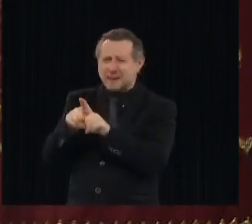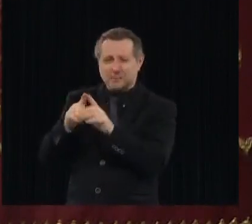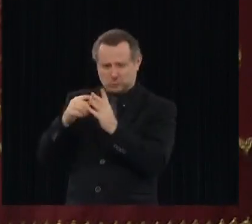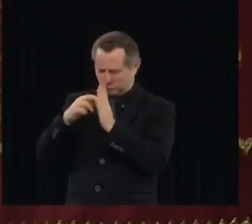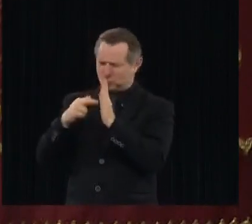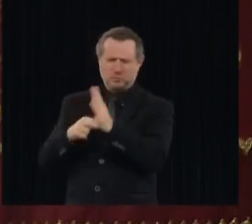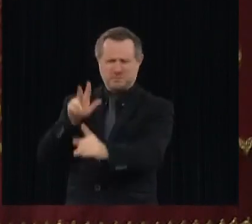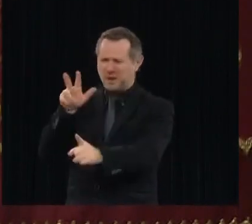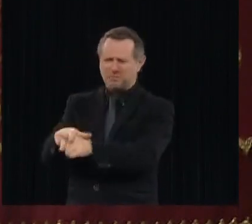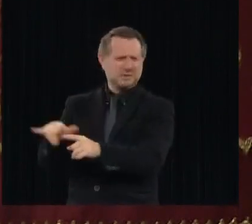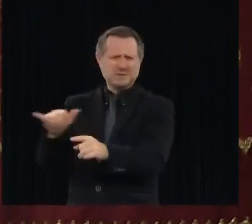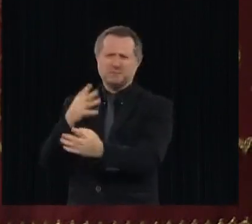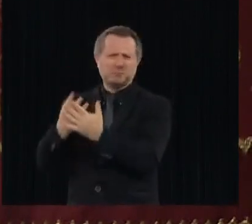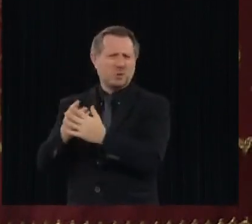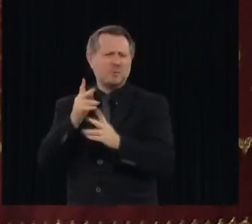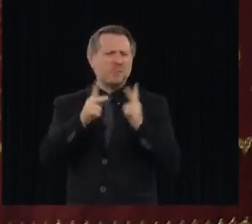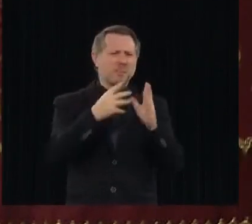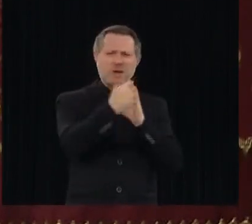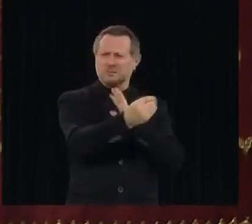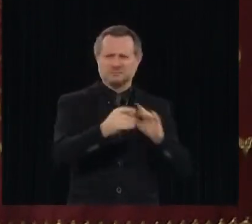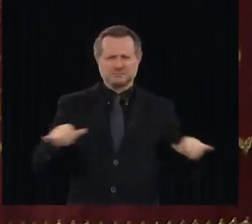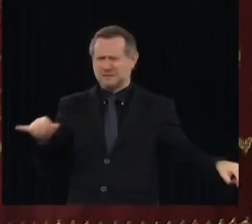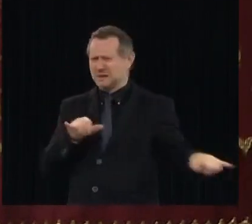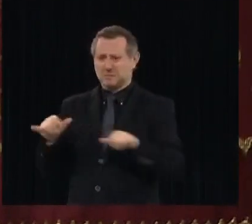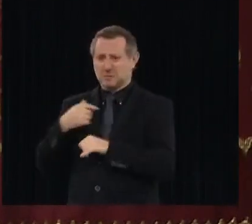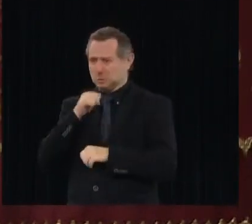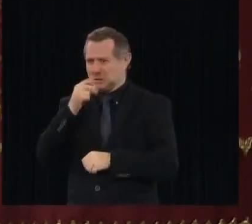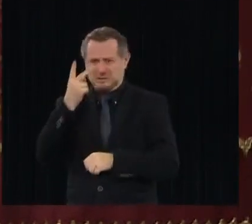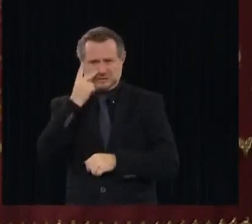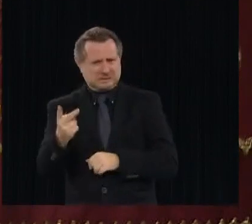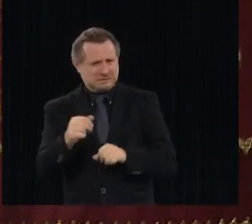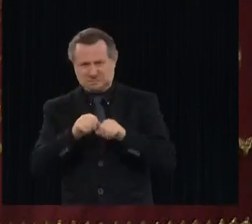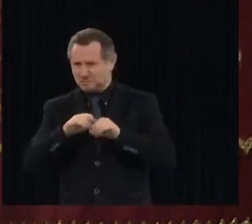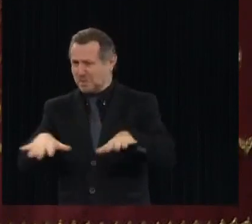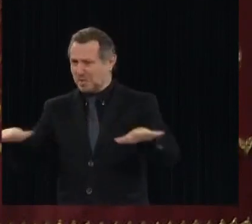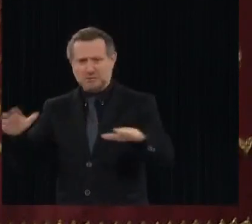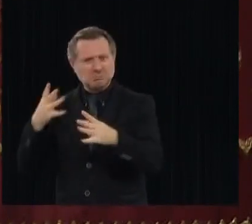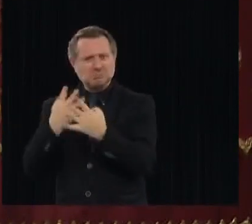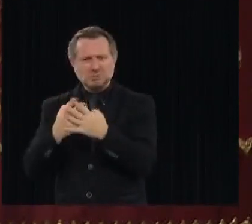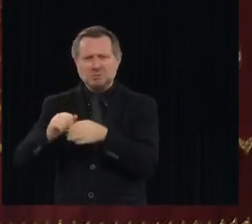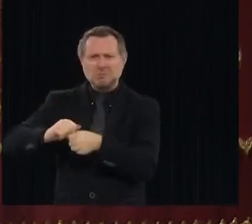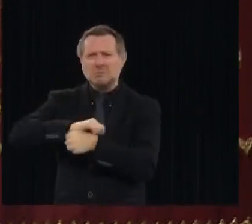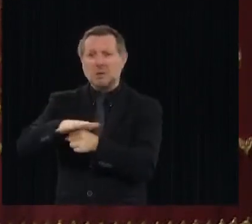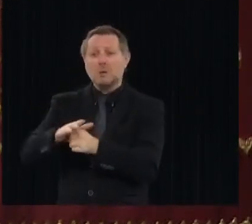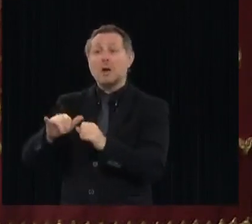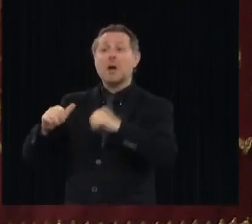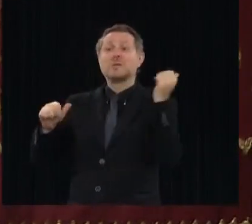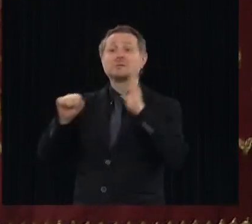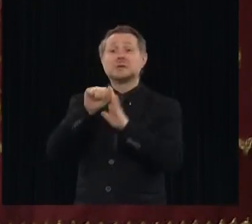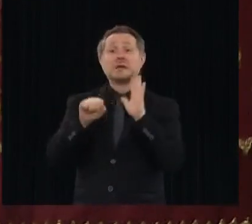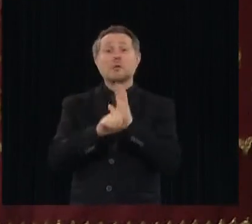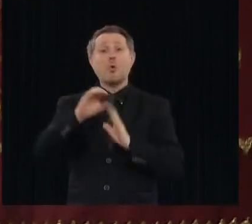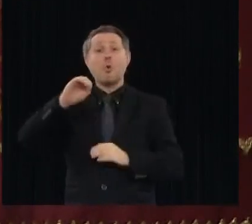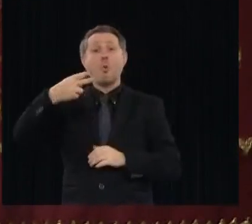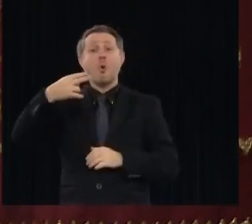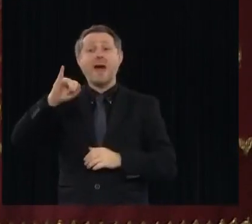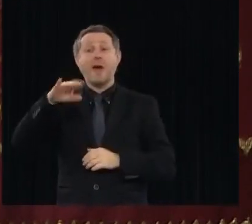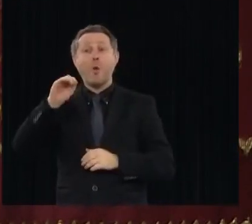KNOWN TO HAVE COME INTO CONTACT WITH SOMEBODY WHO IS COVID POSITIVE, THAT SAME RULE APPLIES